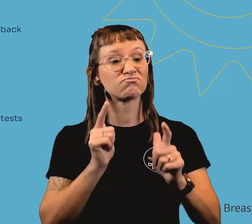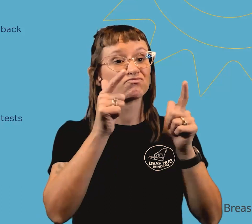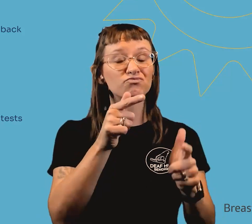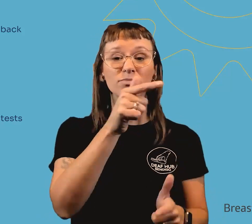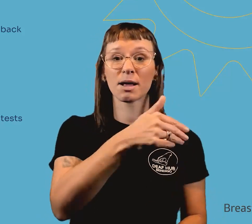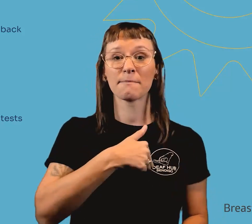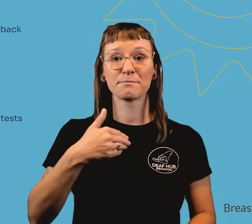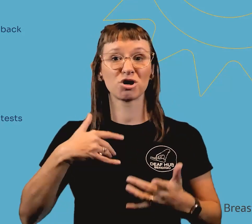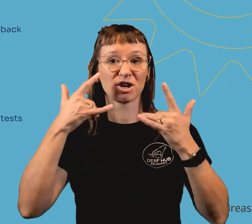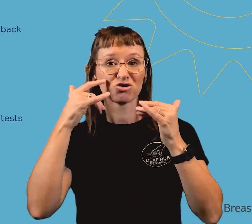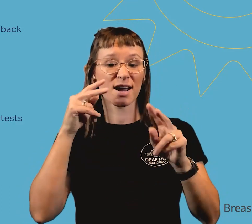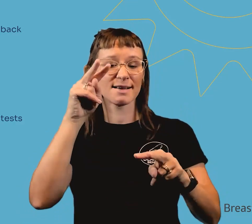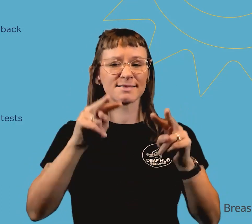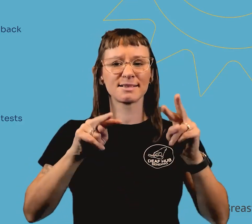What happens at a BreastScreen assessment?